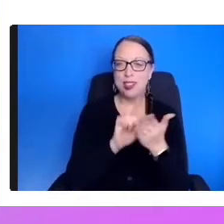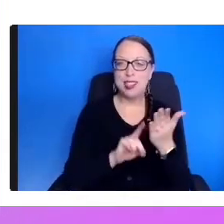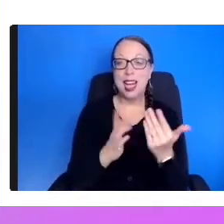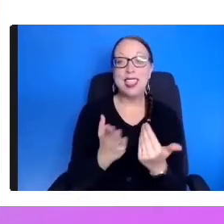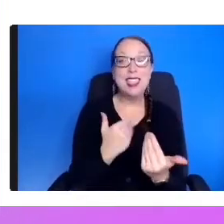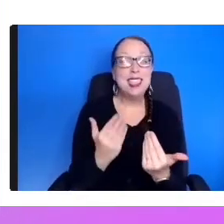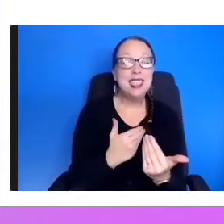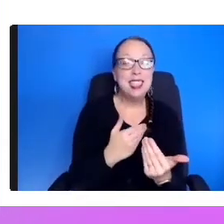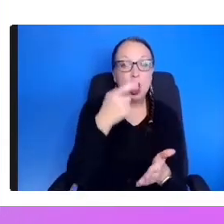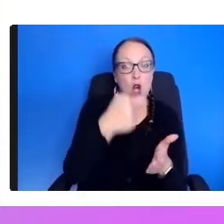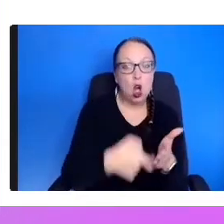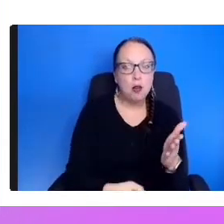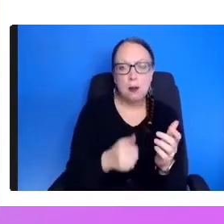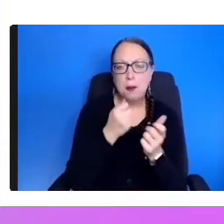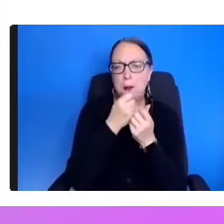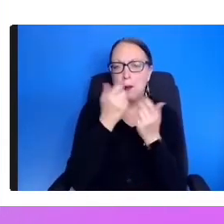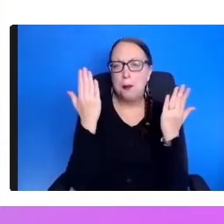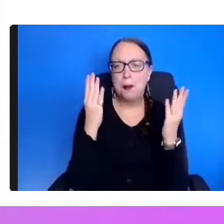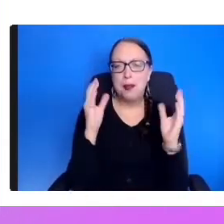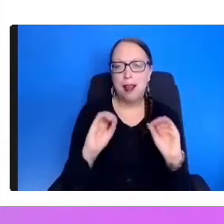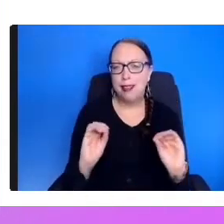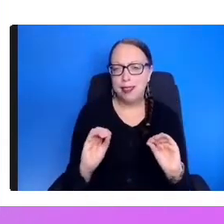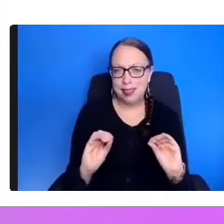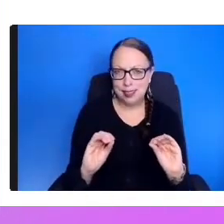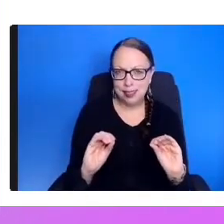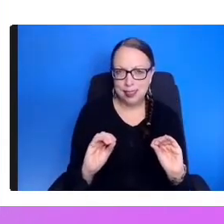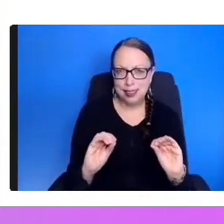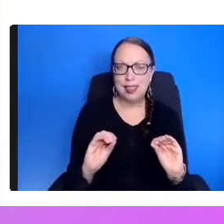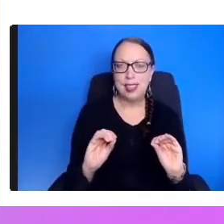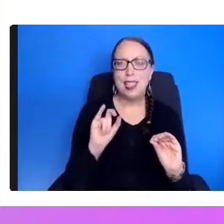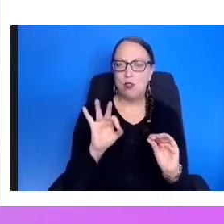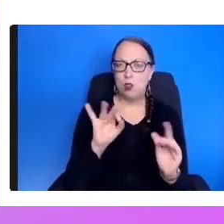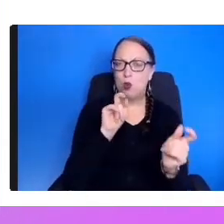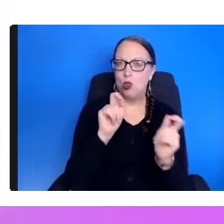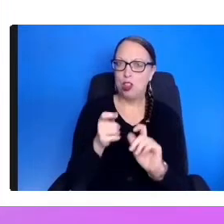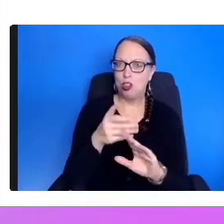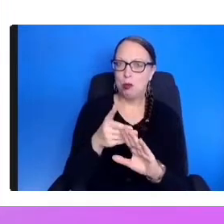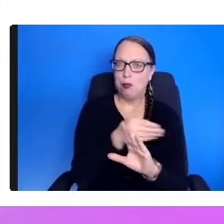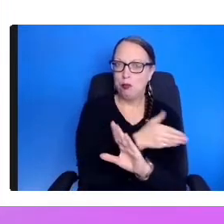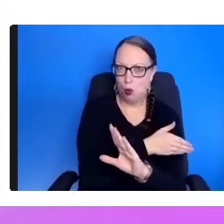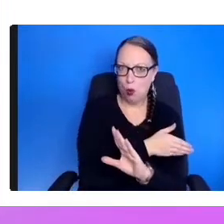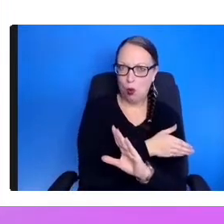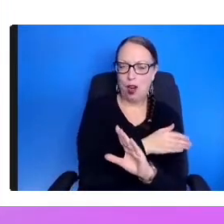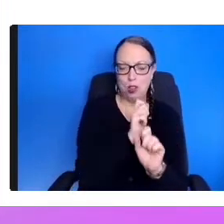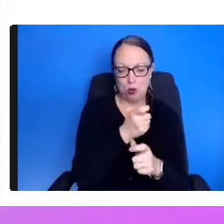and very quickly you can iterate and get another version of the designs in front of users,